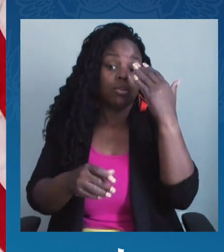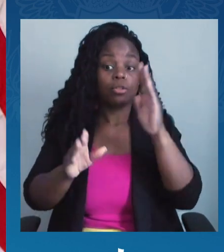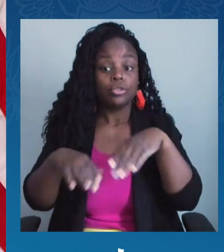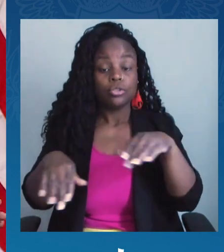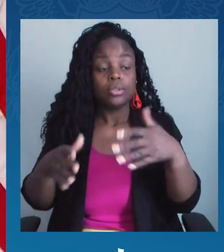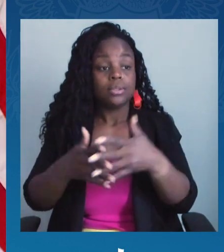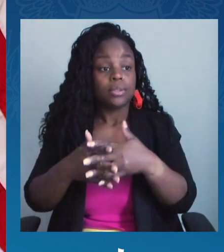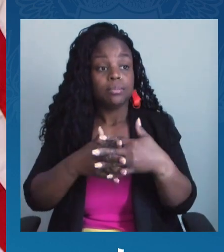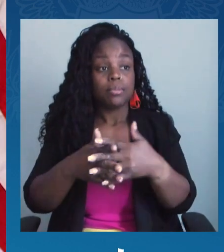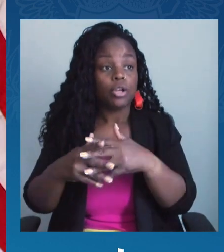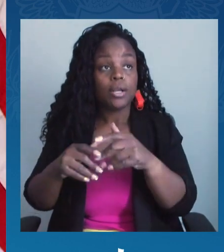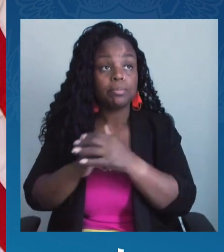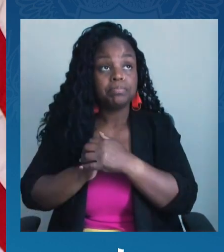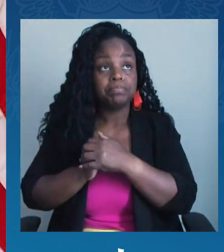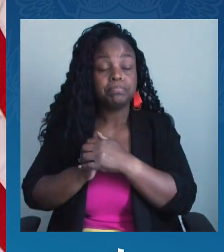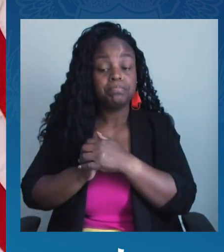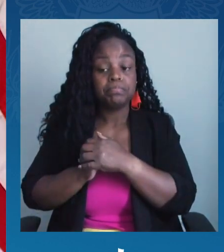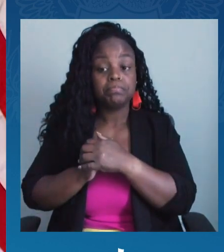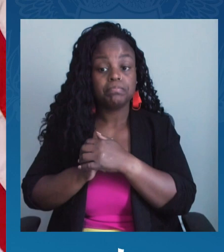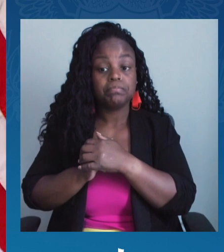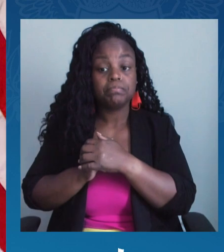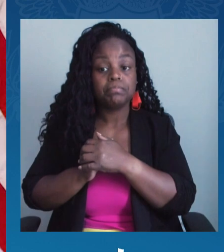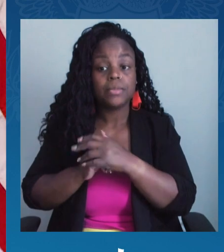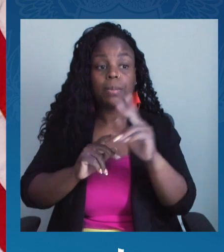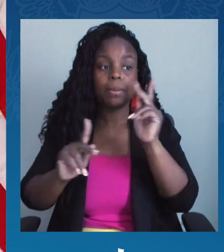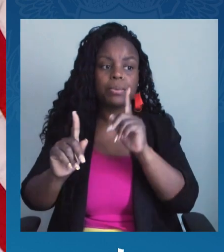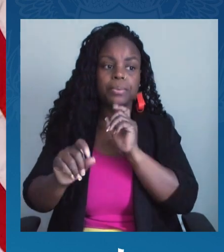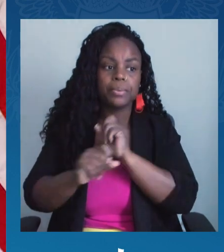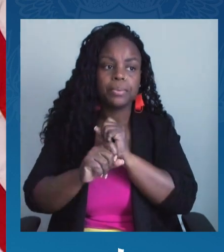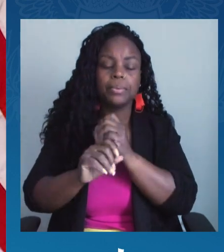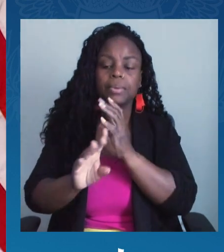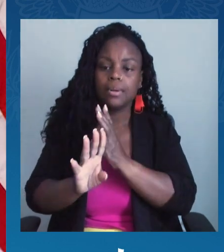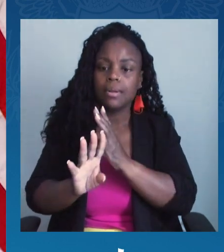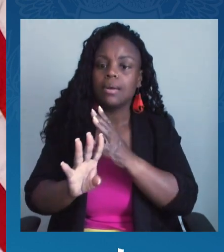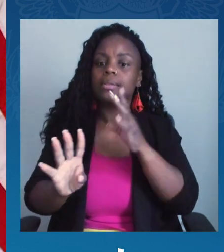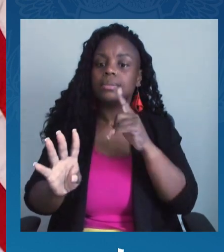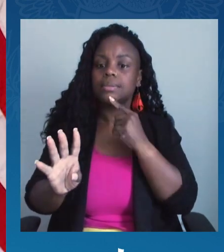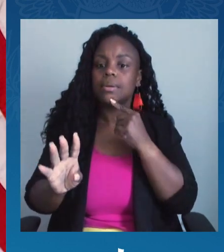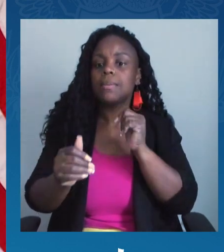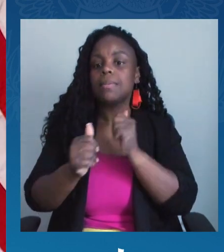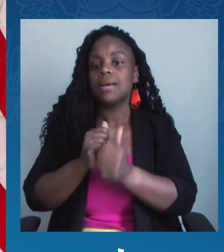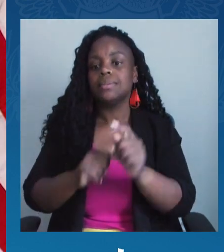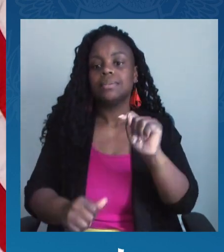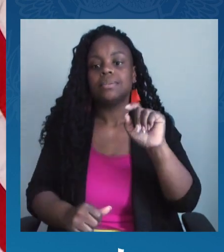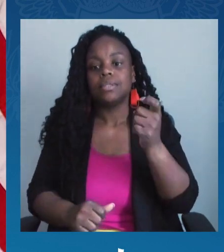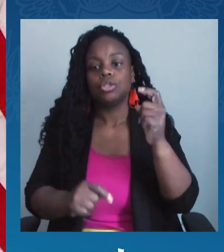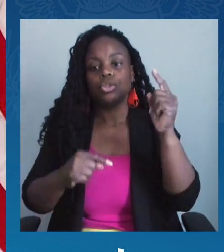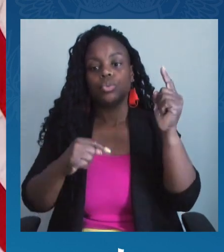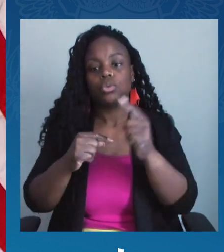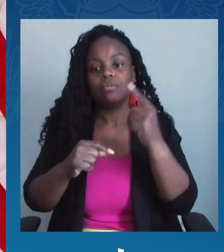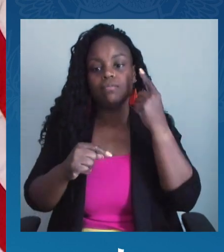People stood in line and they said, pass a tax cut for parents to help us pay